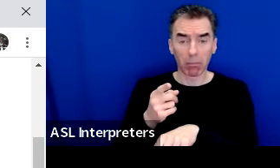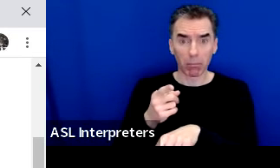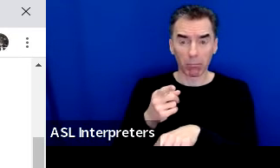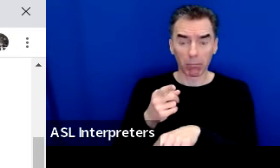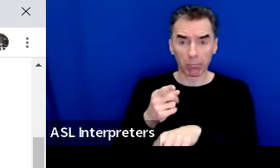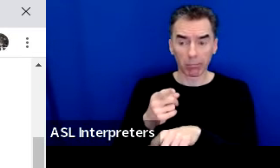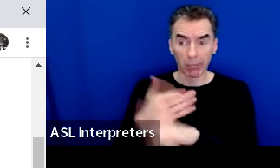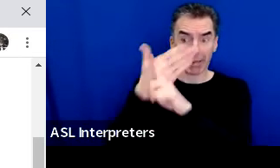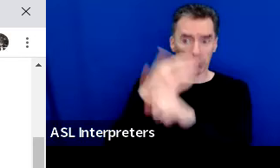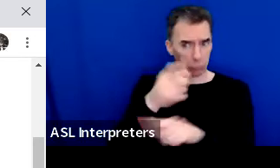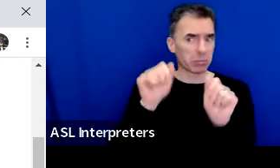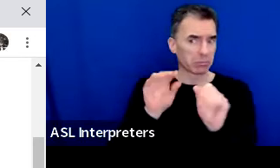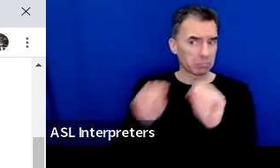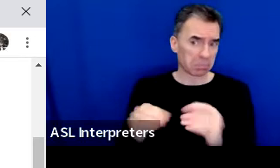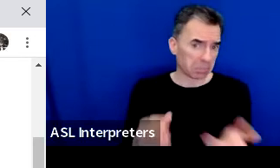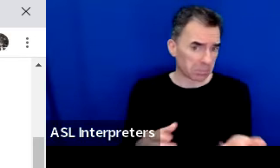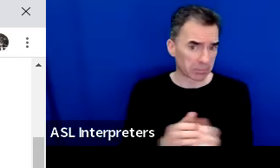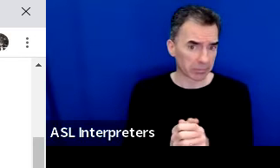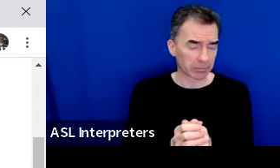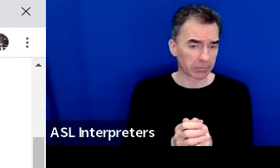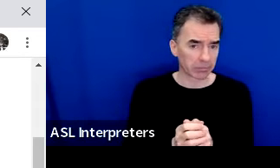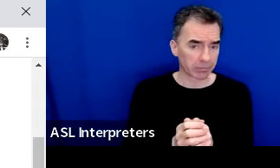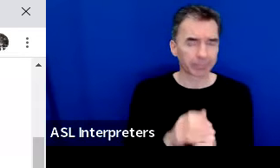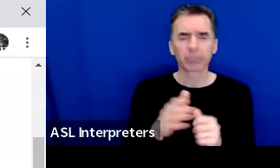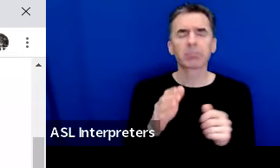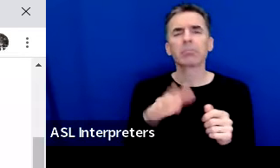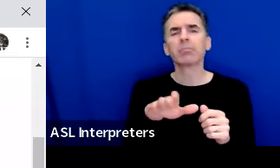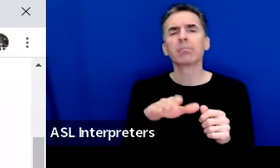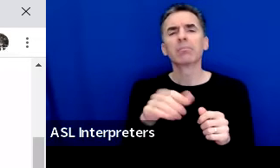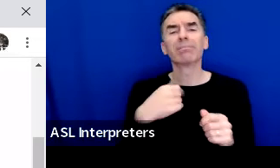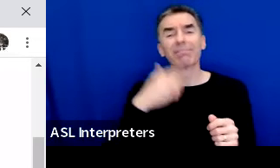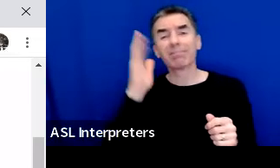I want to mention a please ask questions if you have any about any of this works.